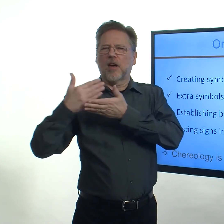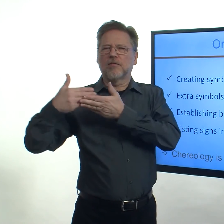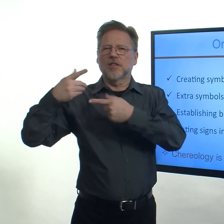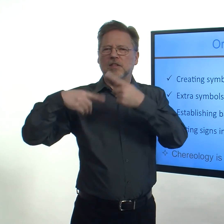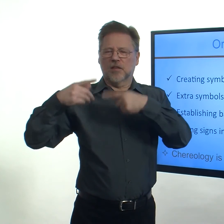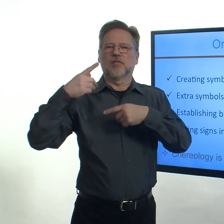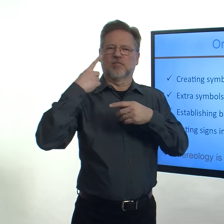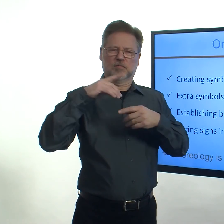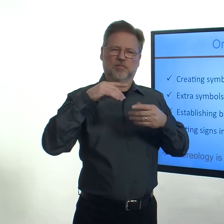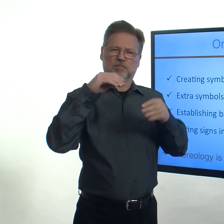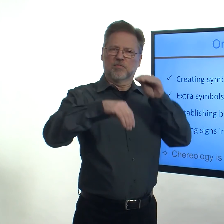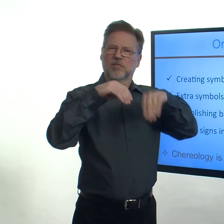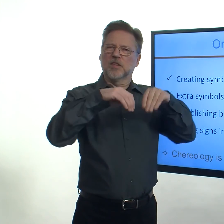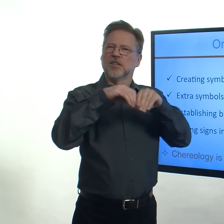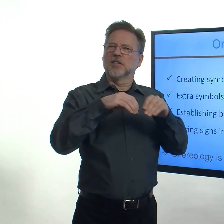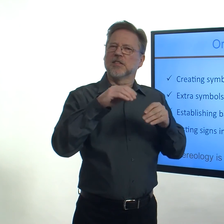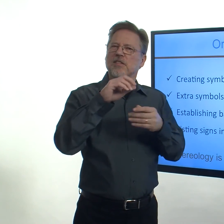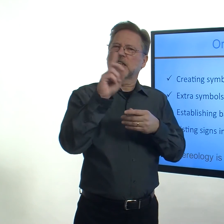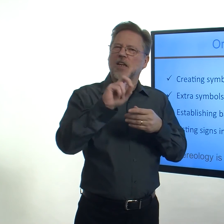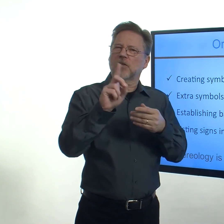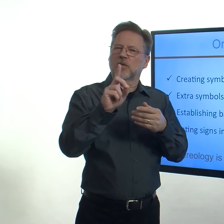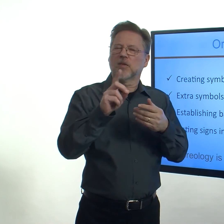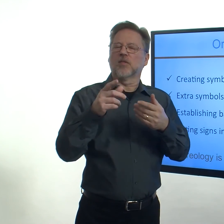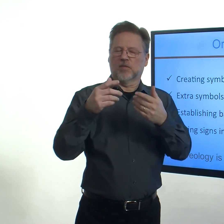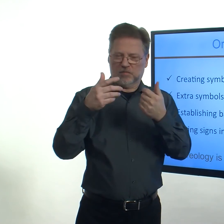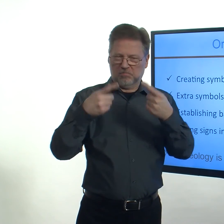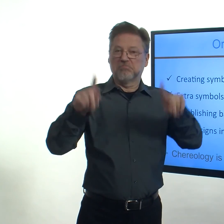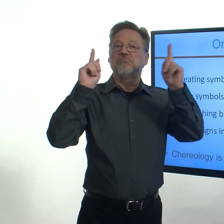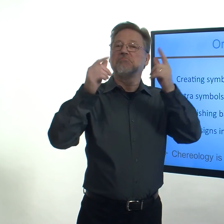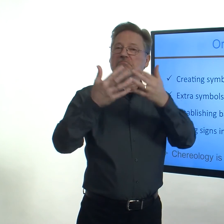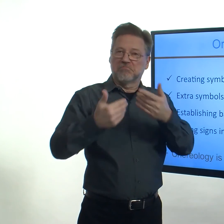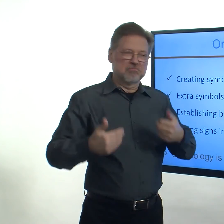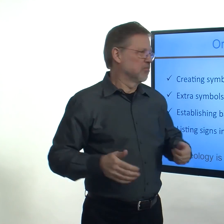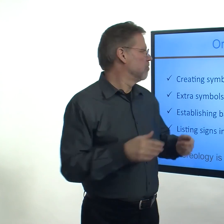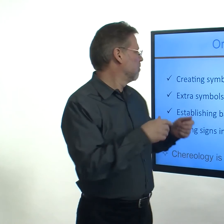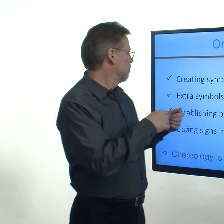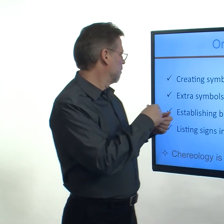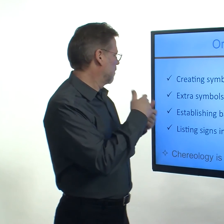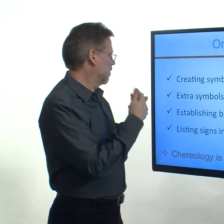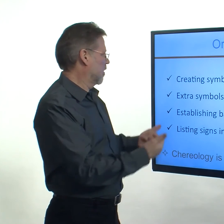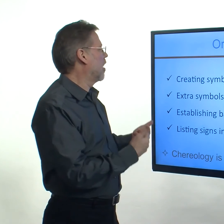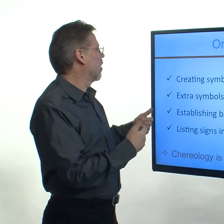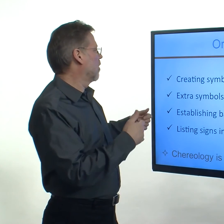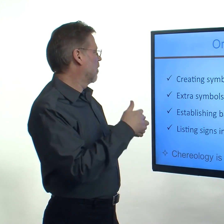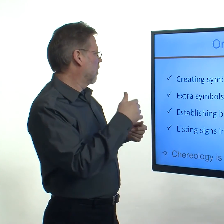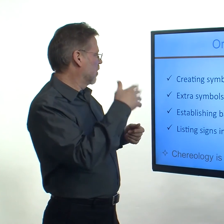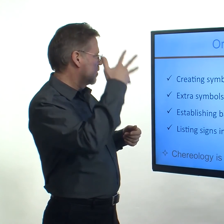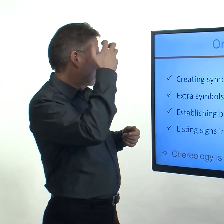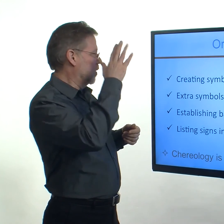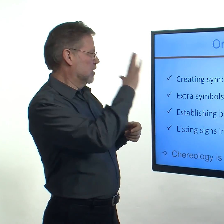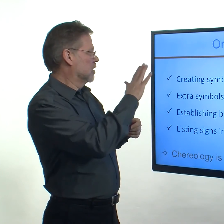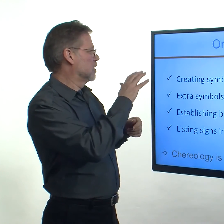about the parts of signs needed to successfully organize the Dictionary of ASL. Stokoe’s